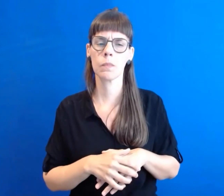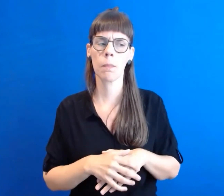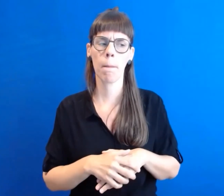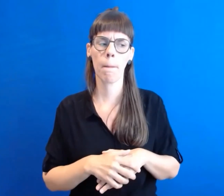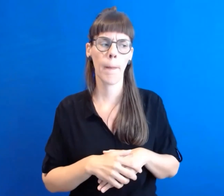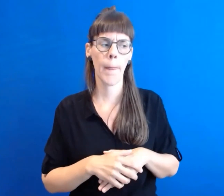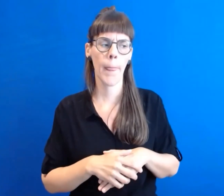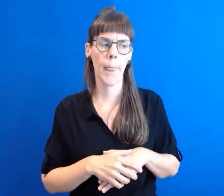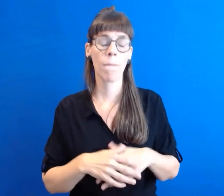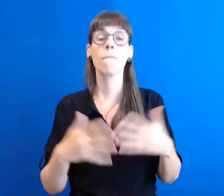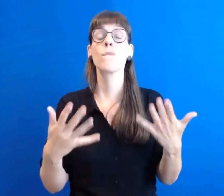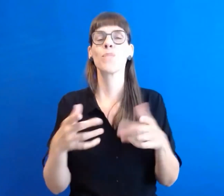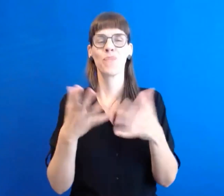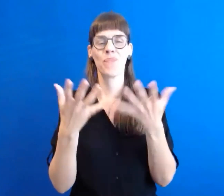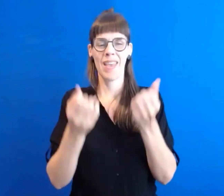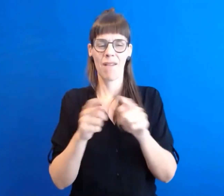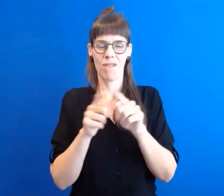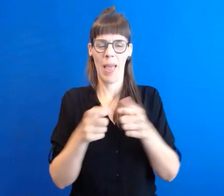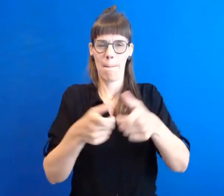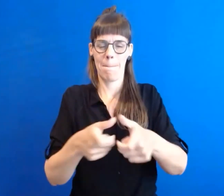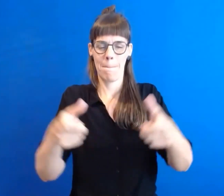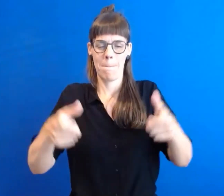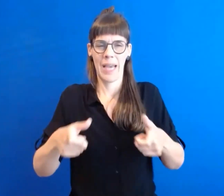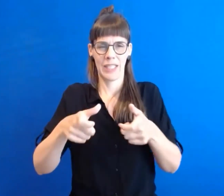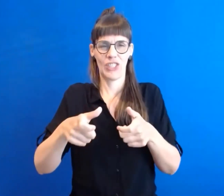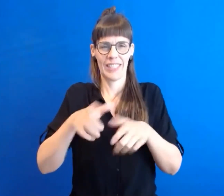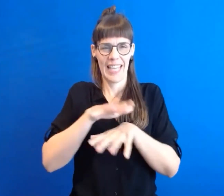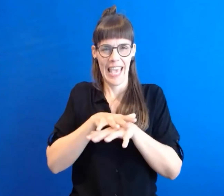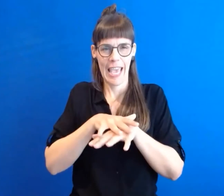for persons with disabilities and loss of economic opportunities. The